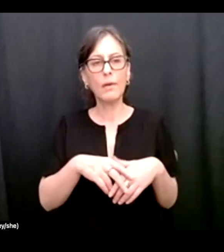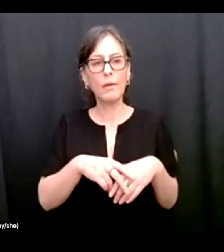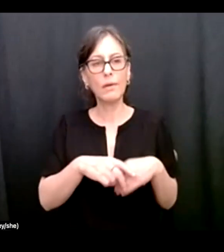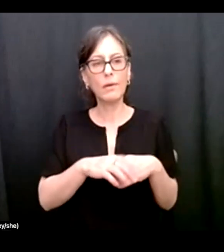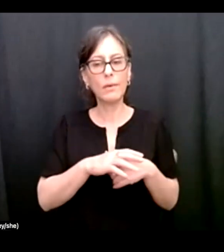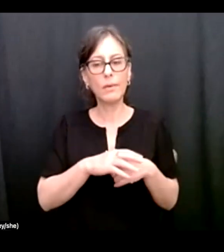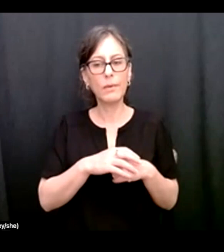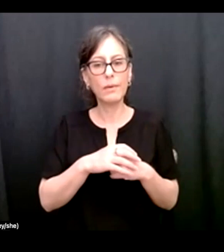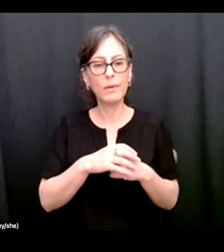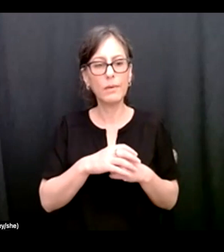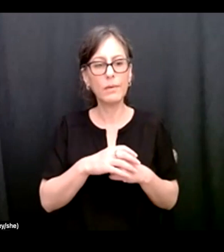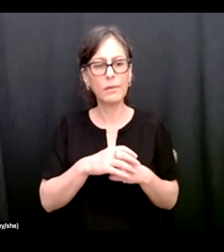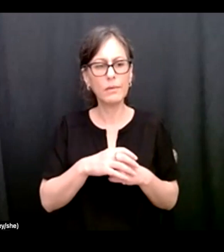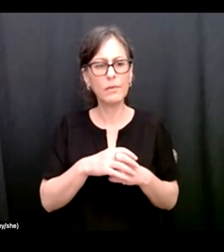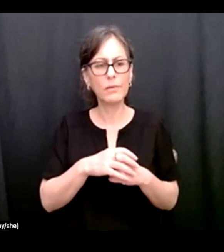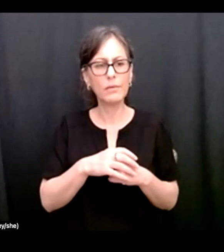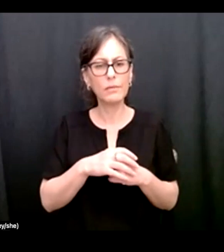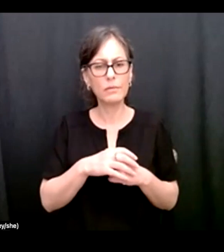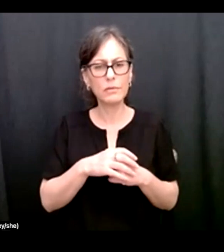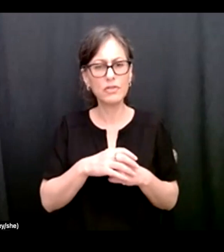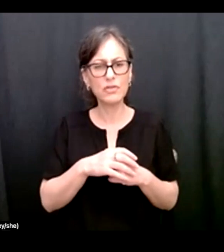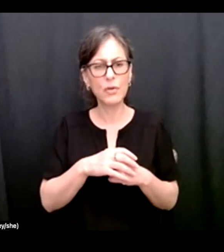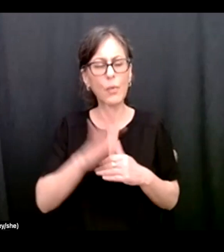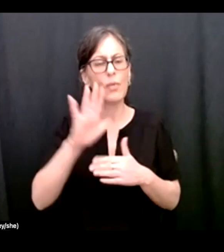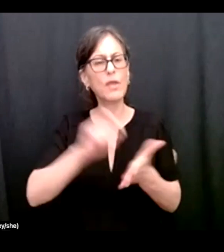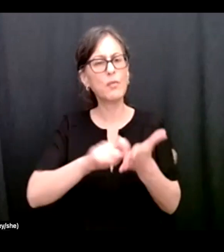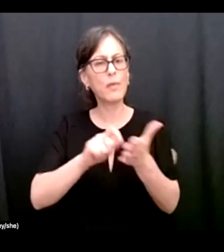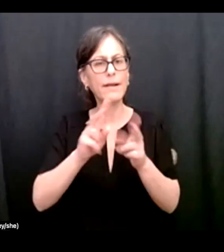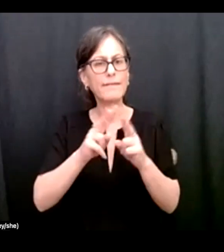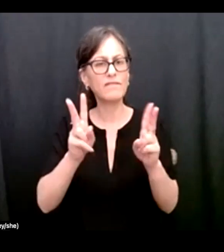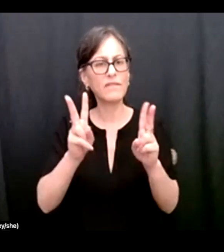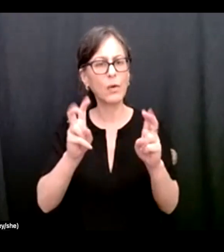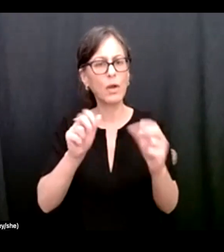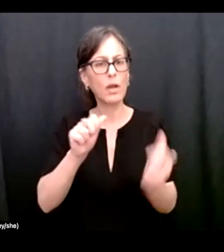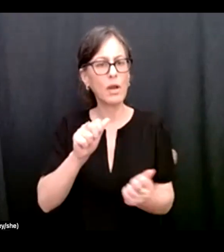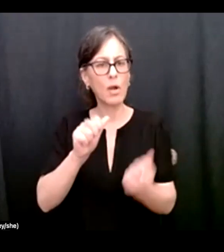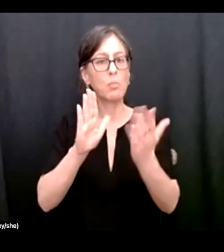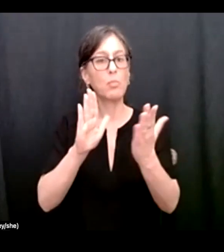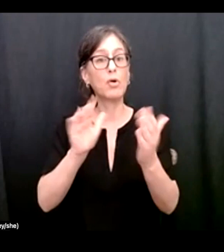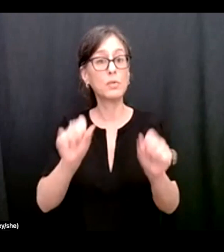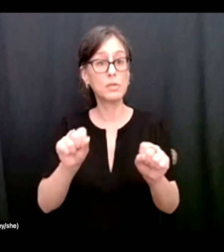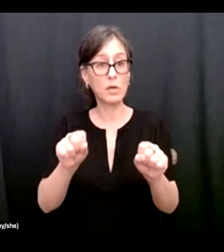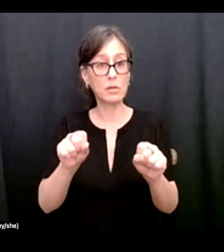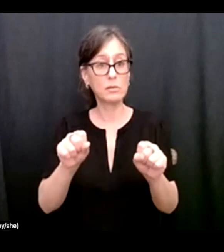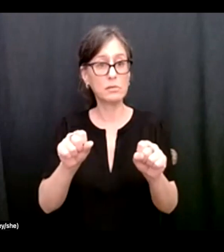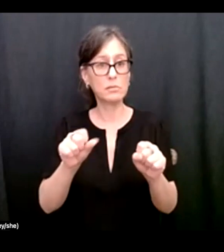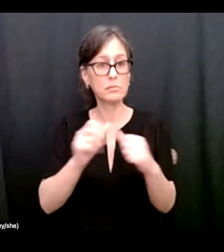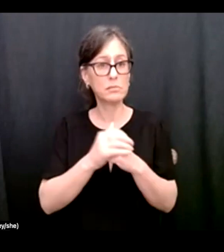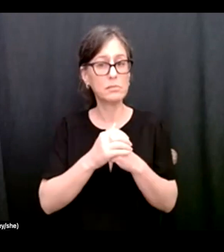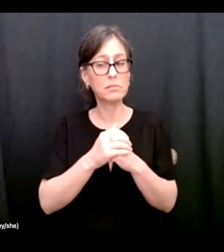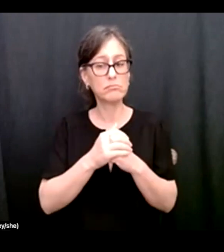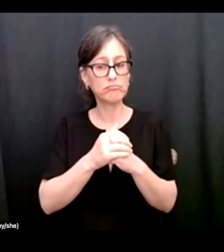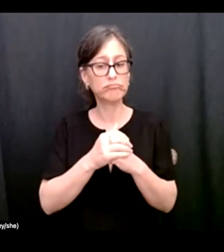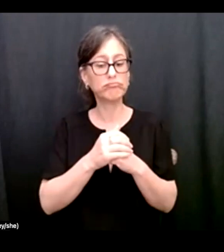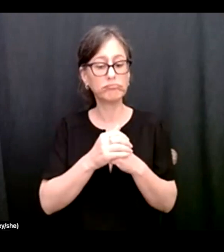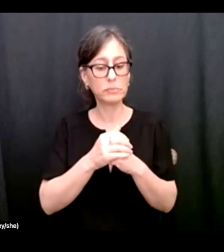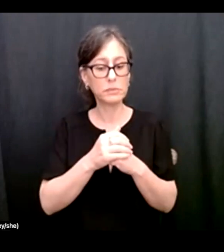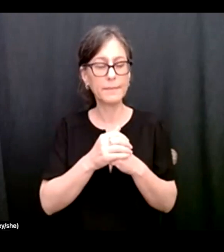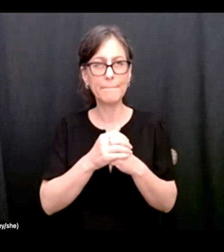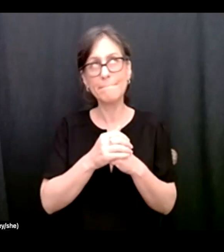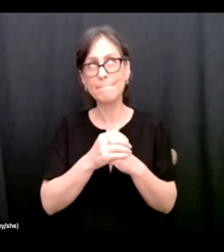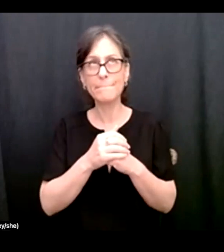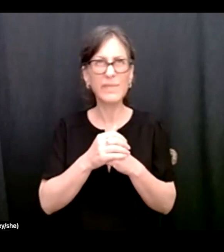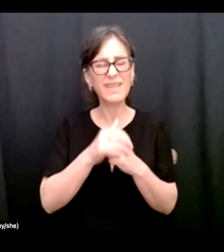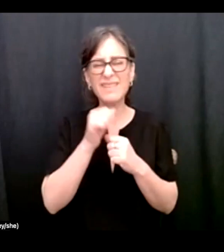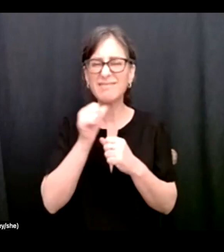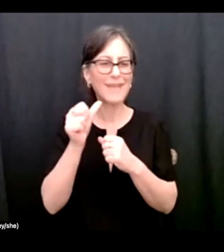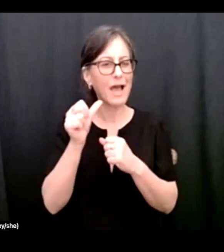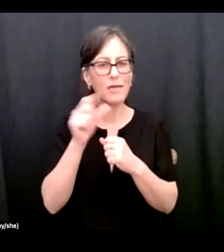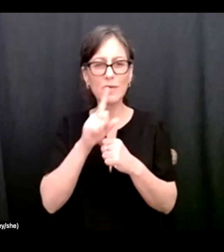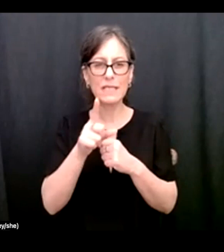that's very approachable. They do this in a way that isn't I guess preachy? I don't. That's the